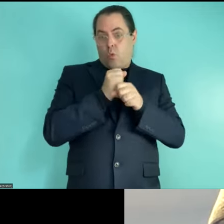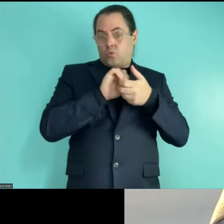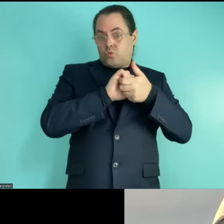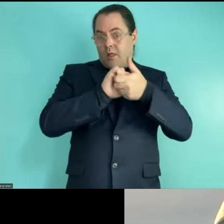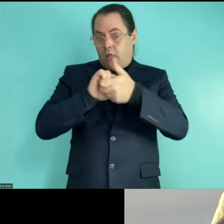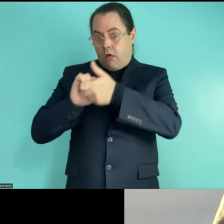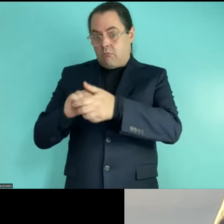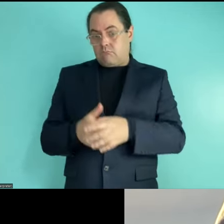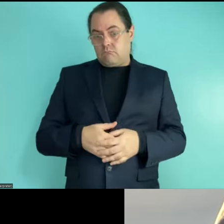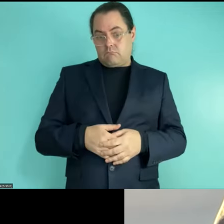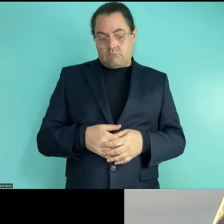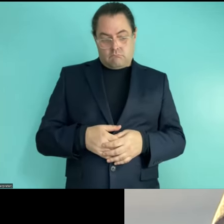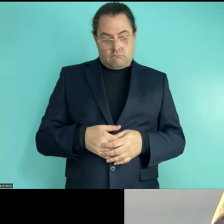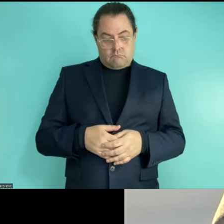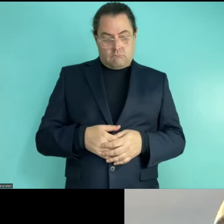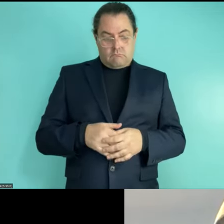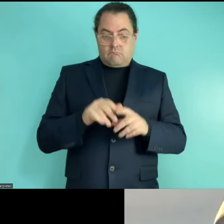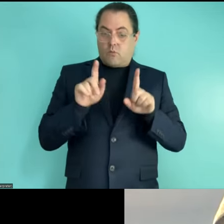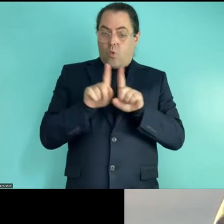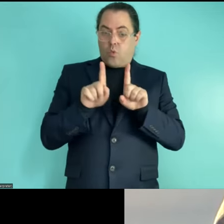a don't come to some Sarah Paula predisposing Calabria continuous it Corporation, Asia,